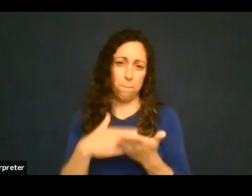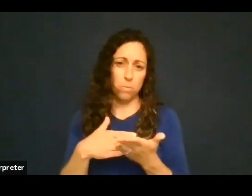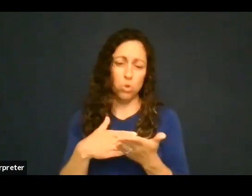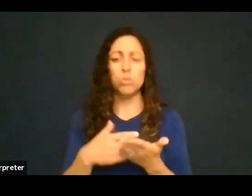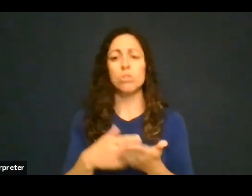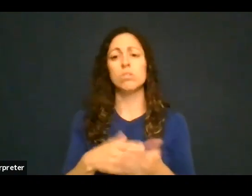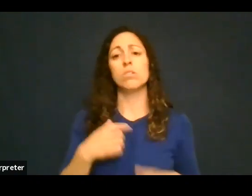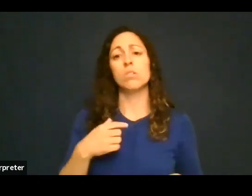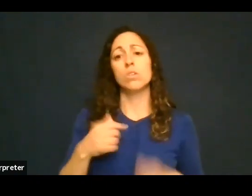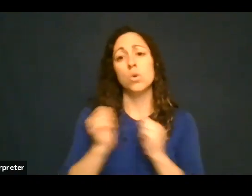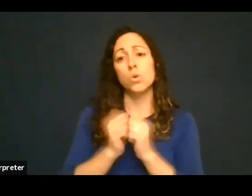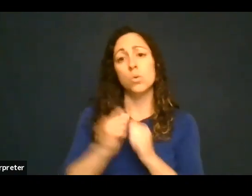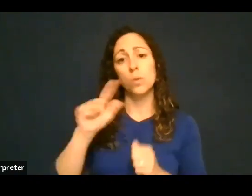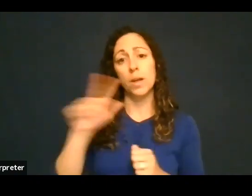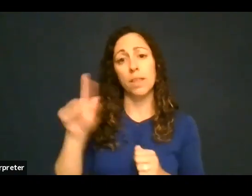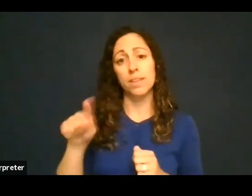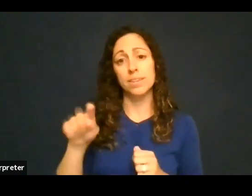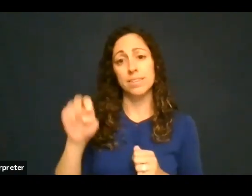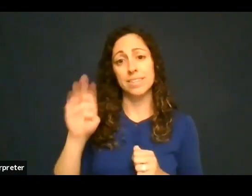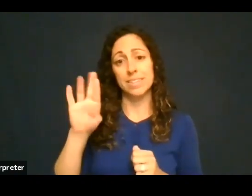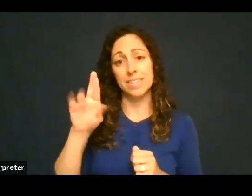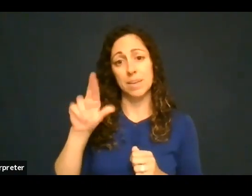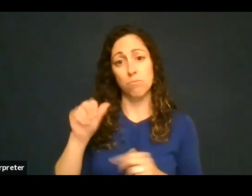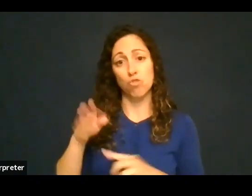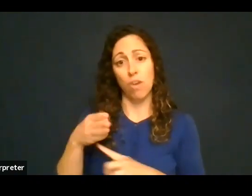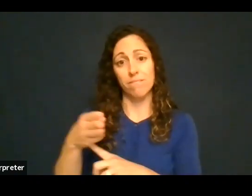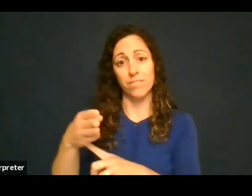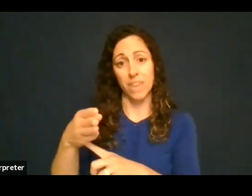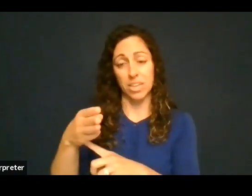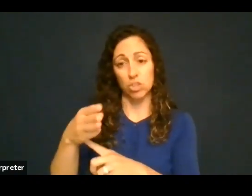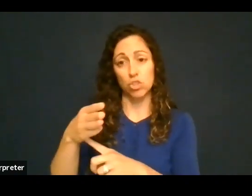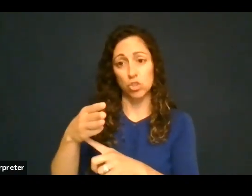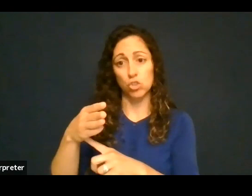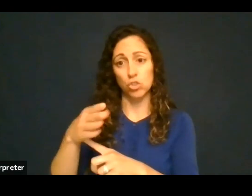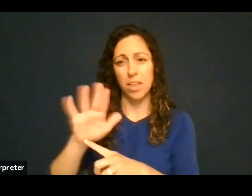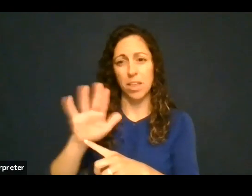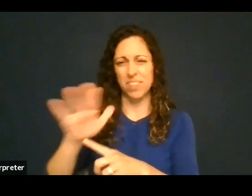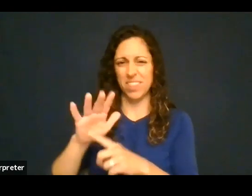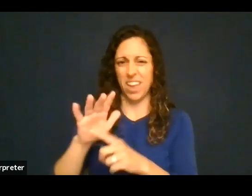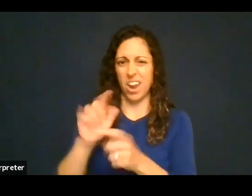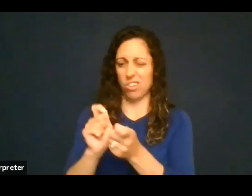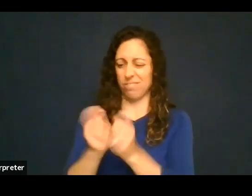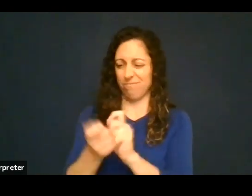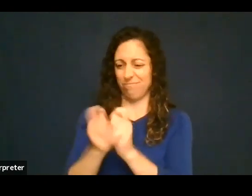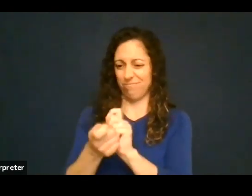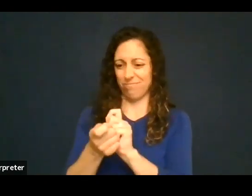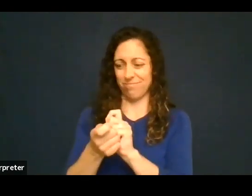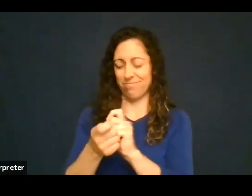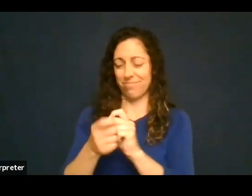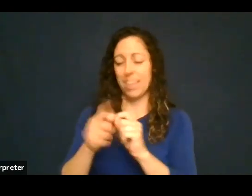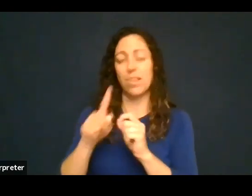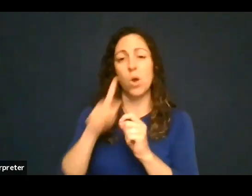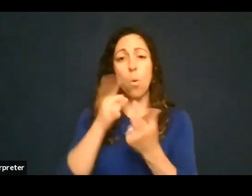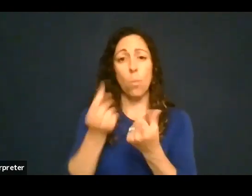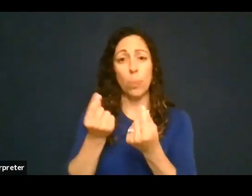is what we call them, those that have this abnormal swimming due to variance in genes that affect hearing, they